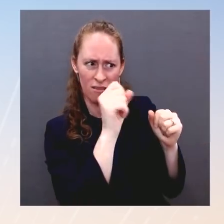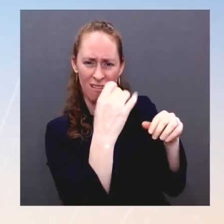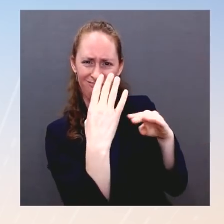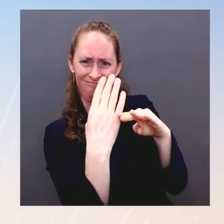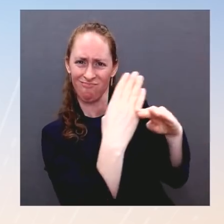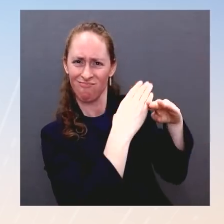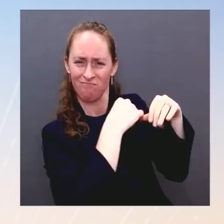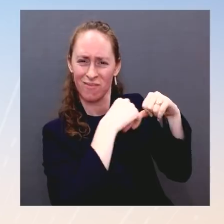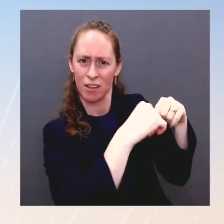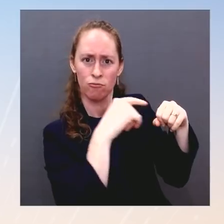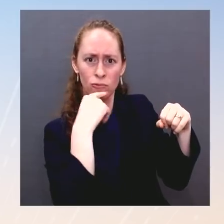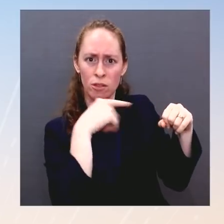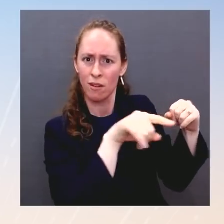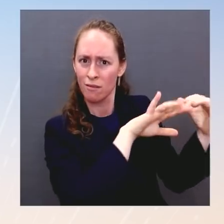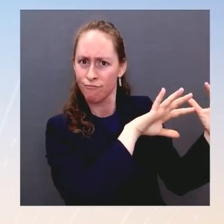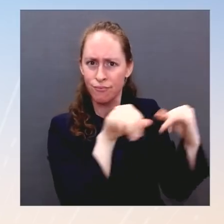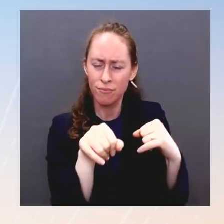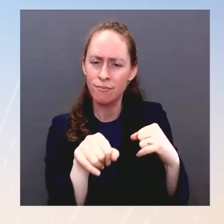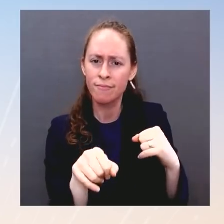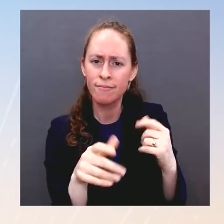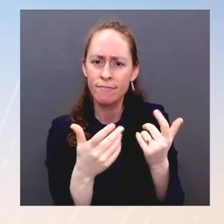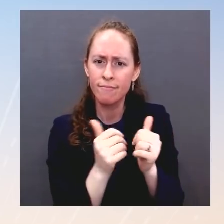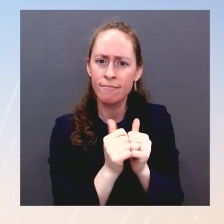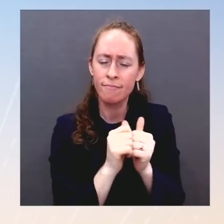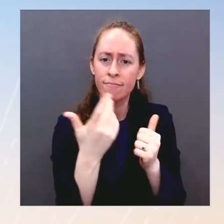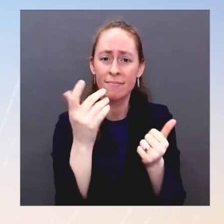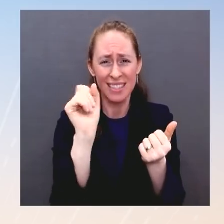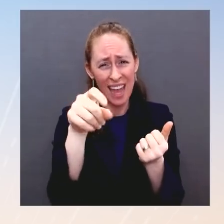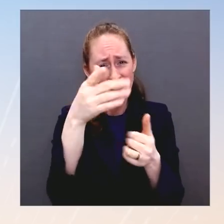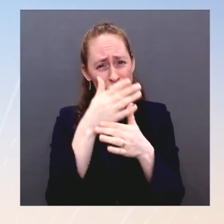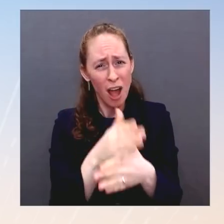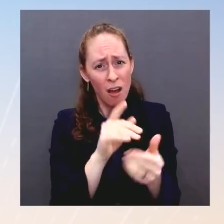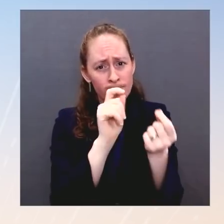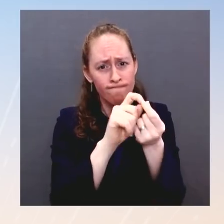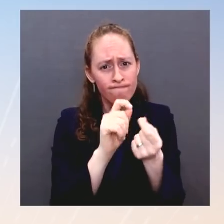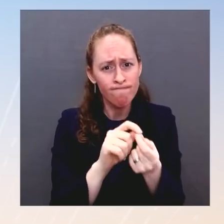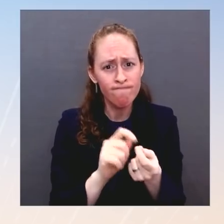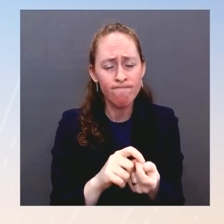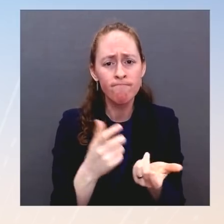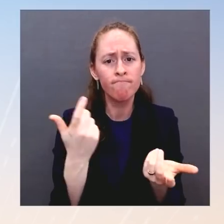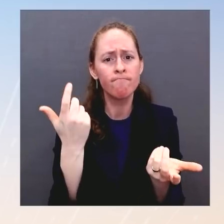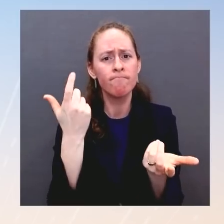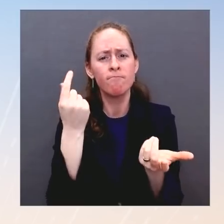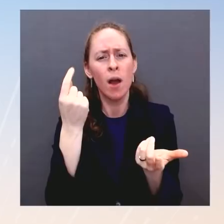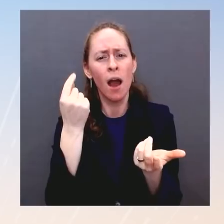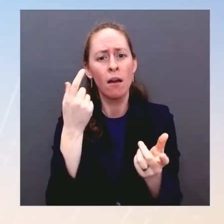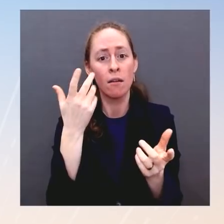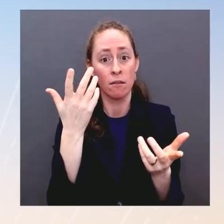Is it providing intelligence on Russian movements and tactical communications and the like? Ms. Psaki: Well, without getting